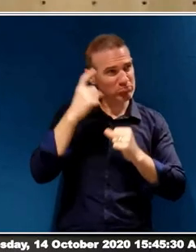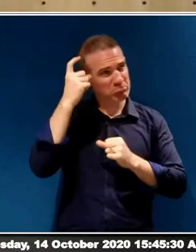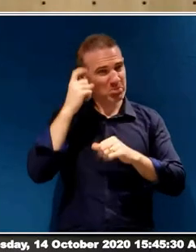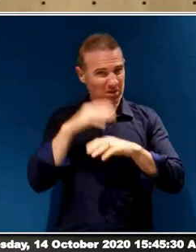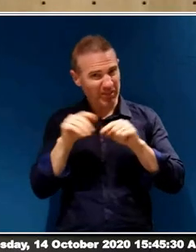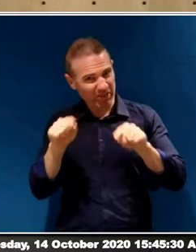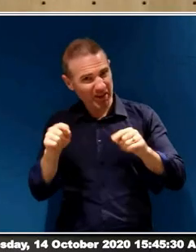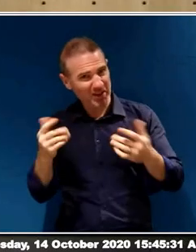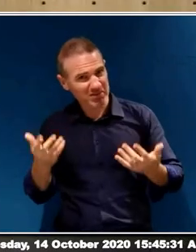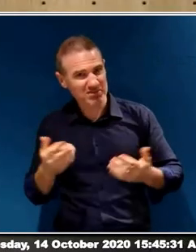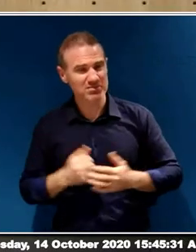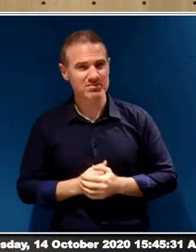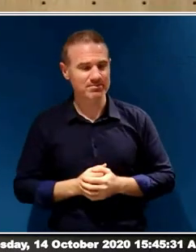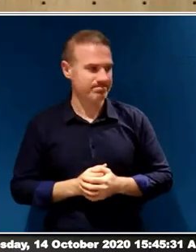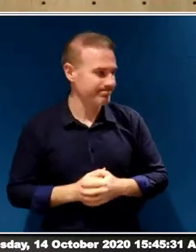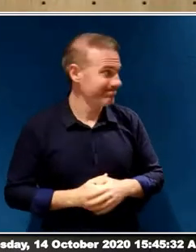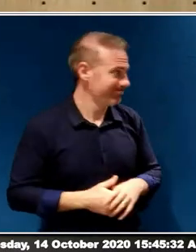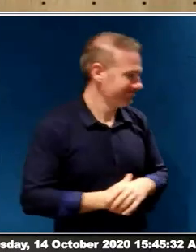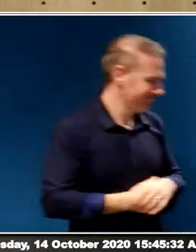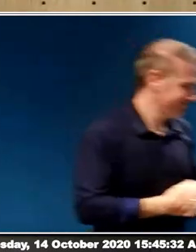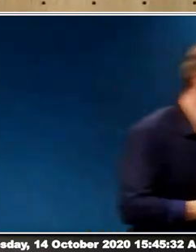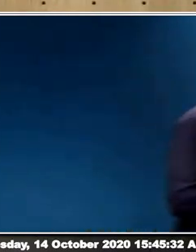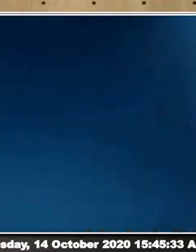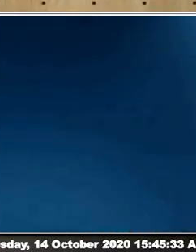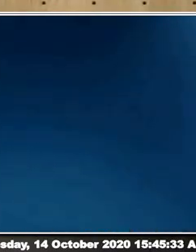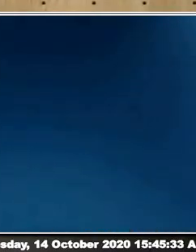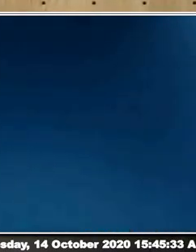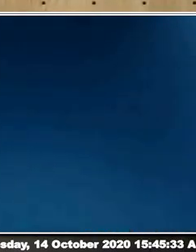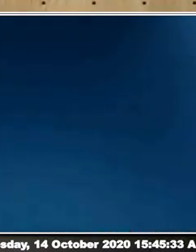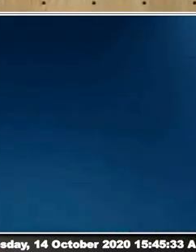I share that concern, and I think that's a real concern.